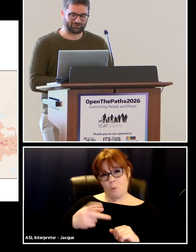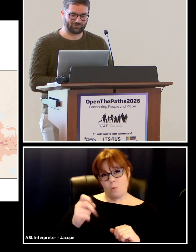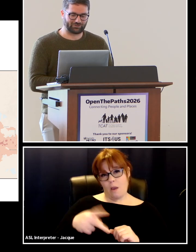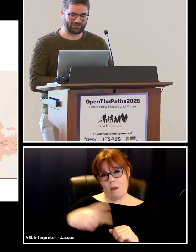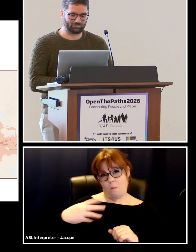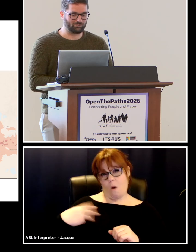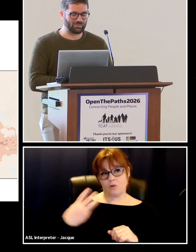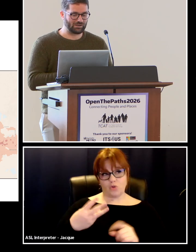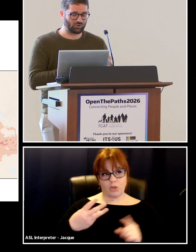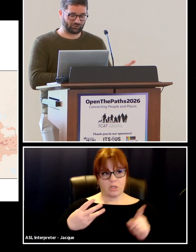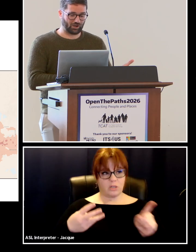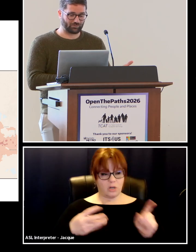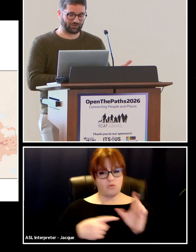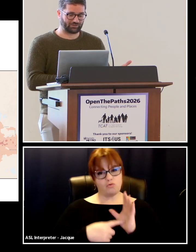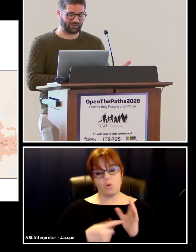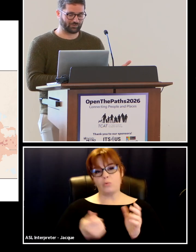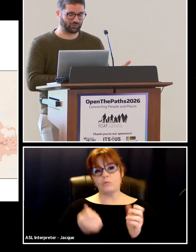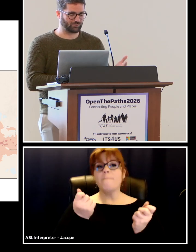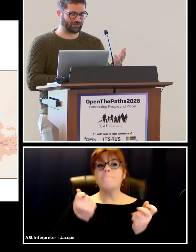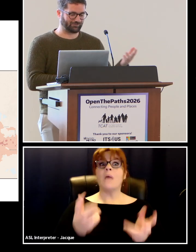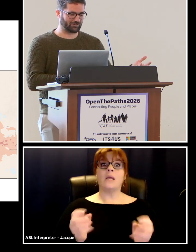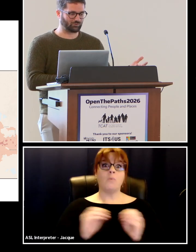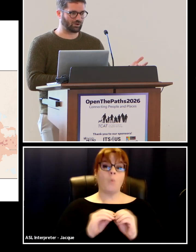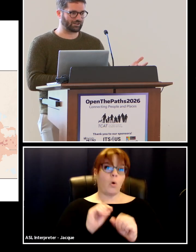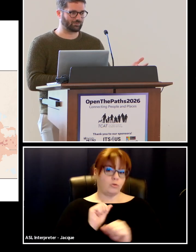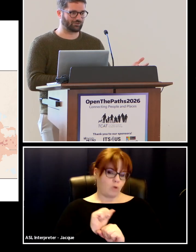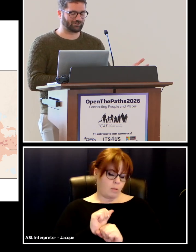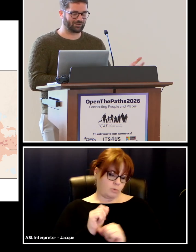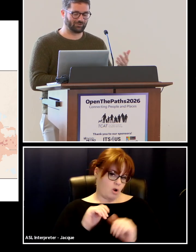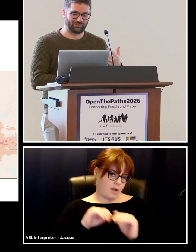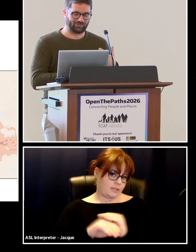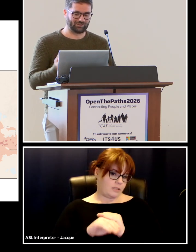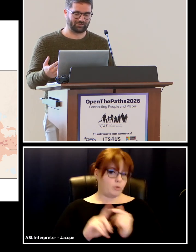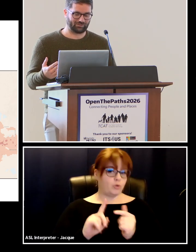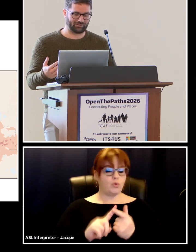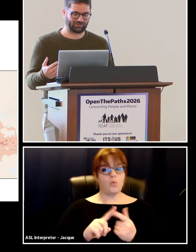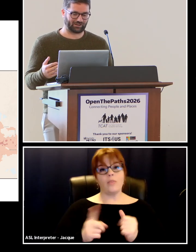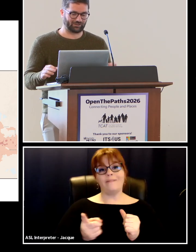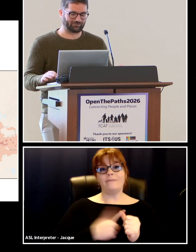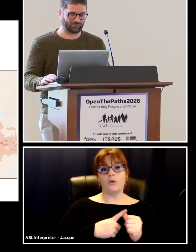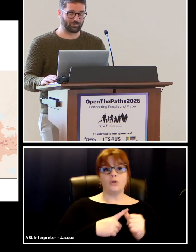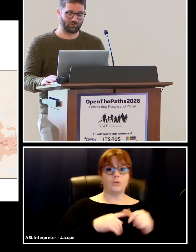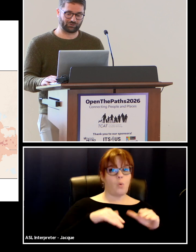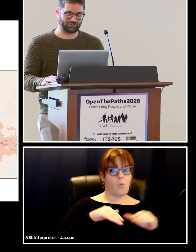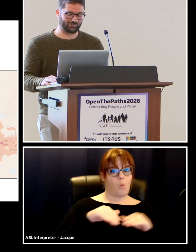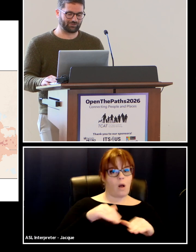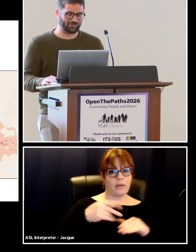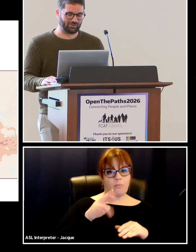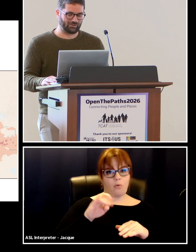shows that many more jobs are accessible to that first walking profile than the second for most of